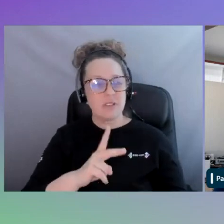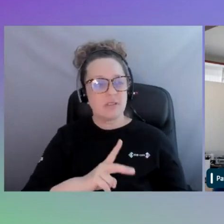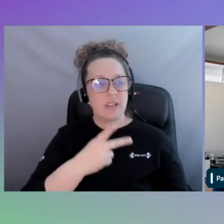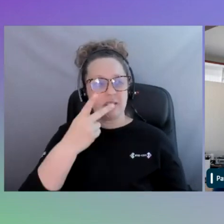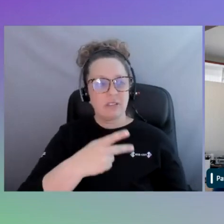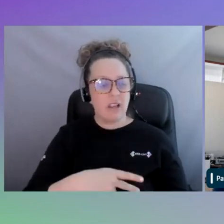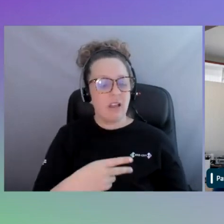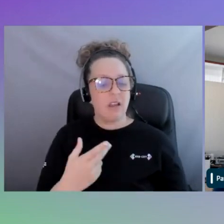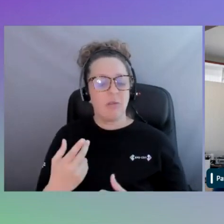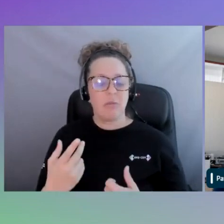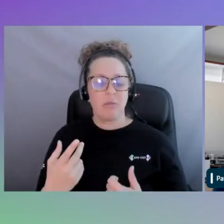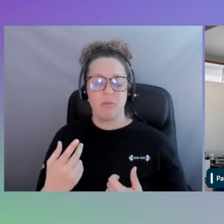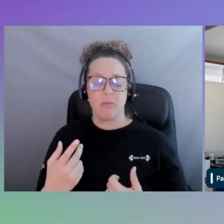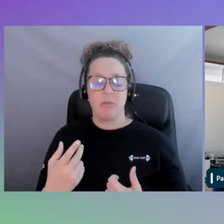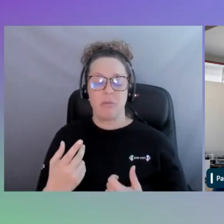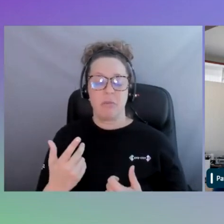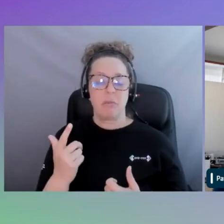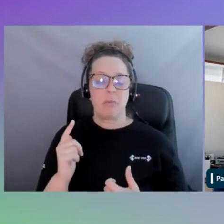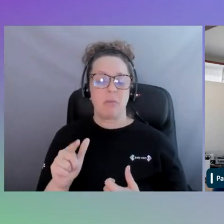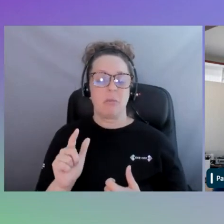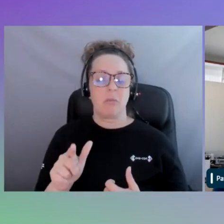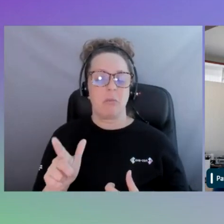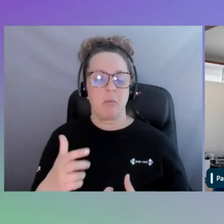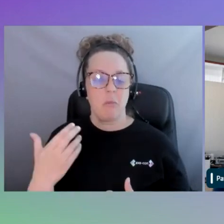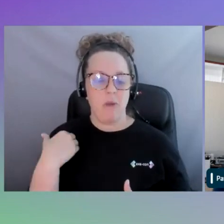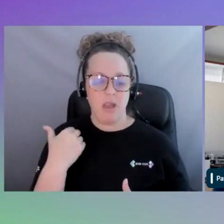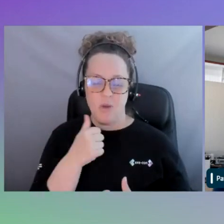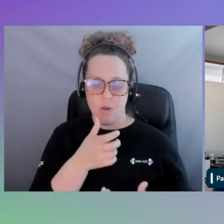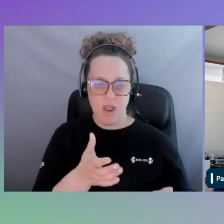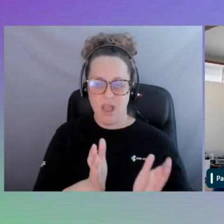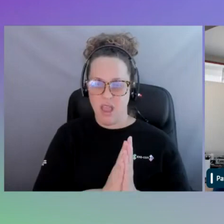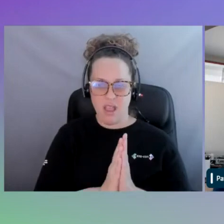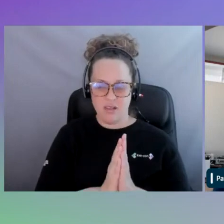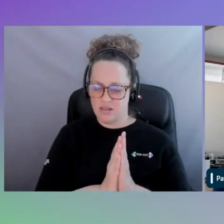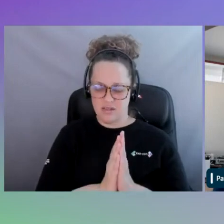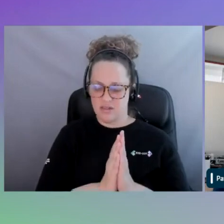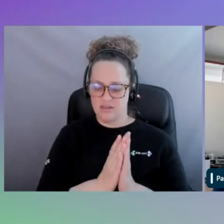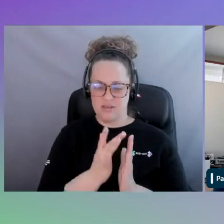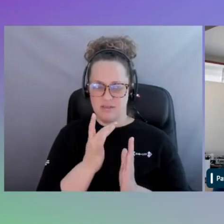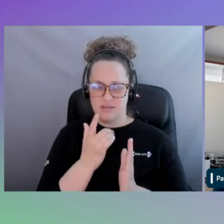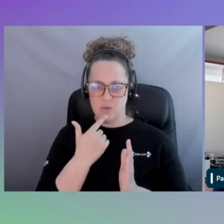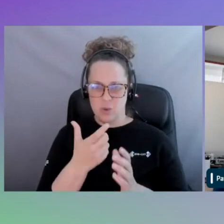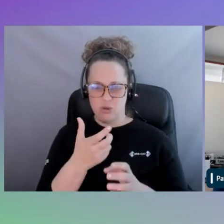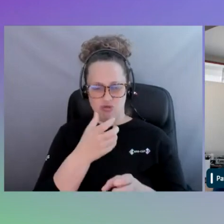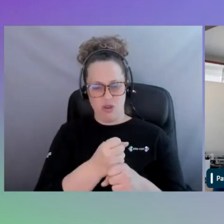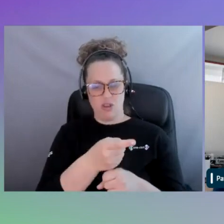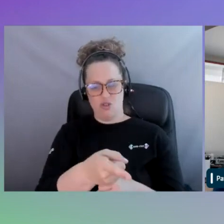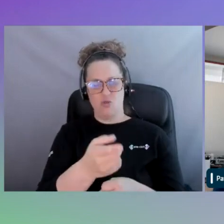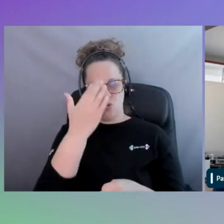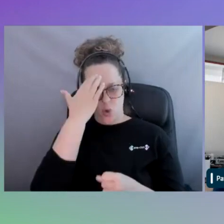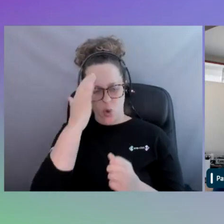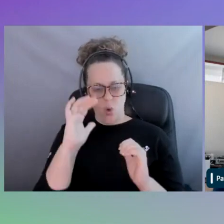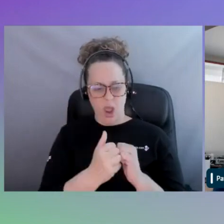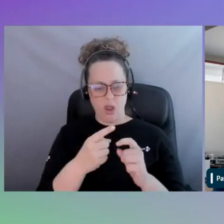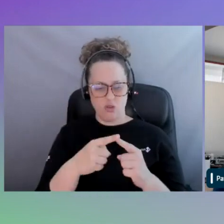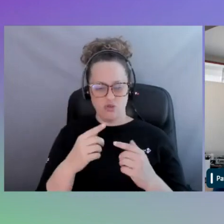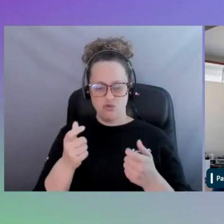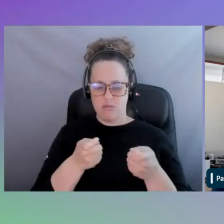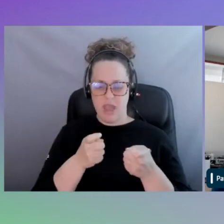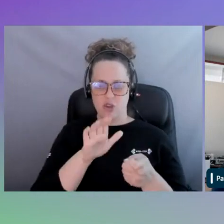And then after a while, your boss is not even going to ask because they're going to trust that you know how to manage your